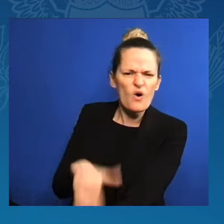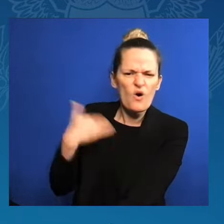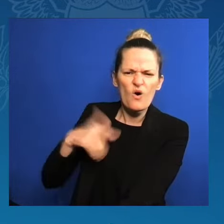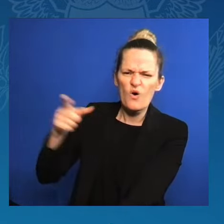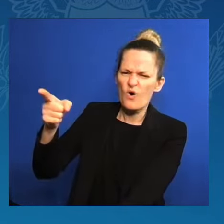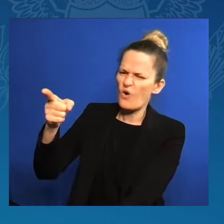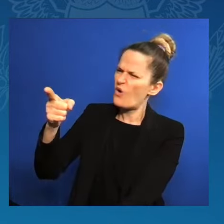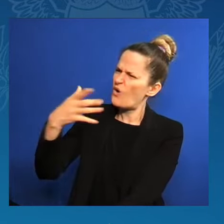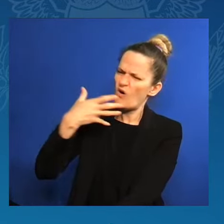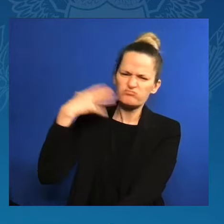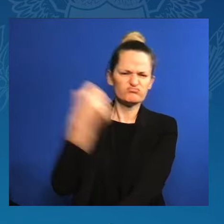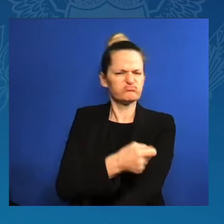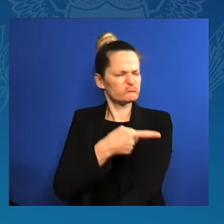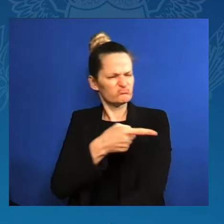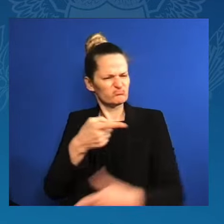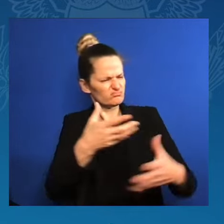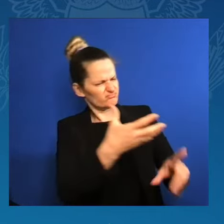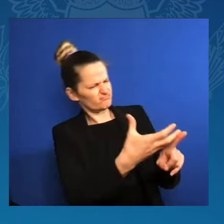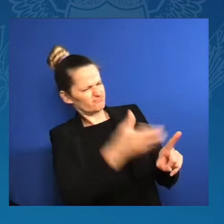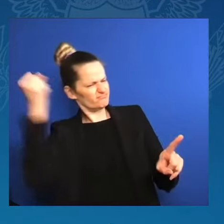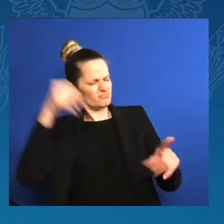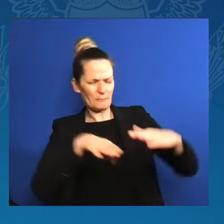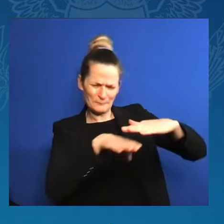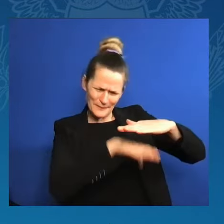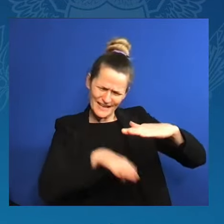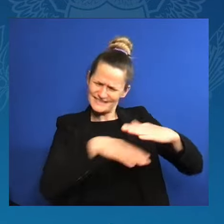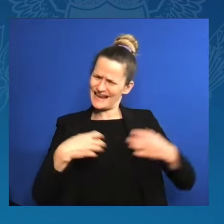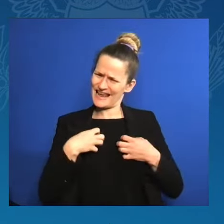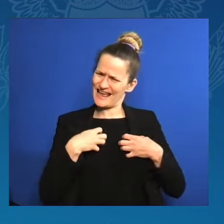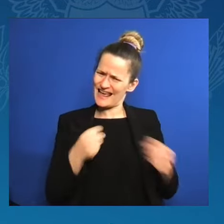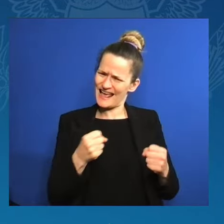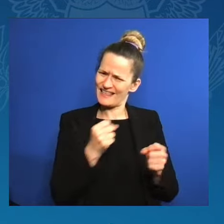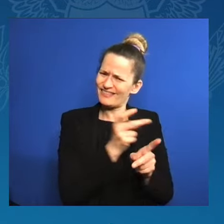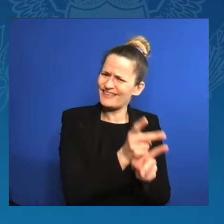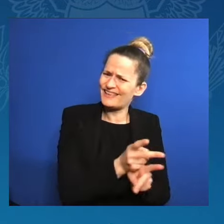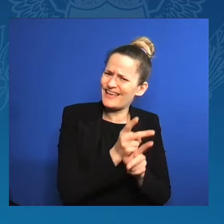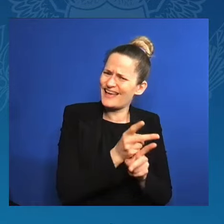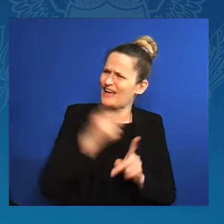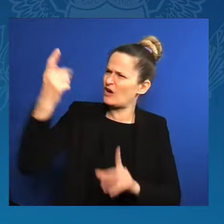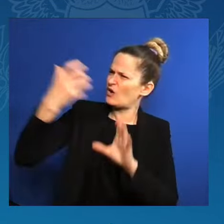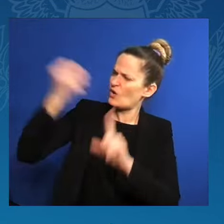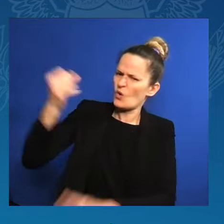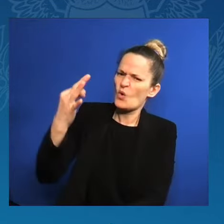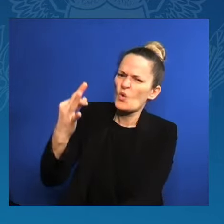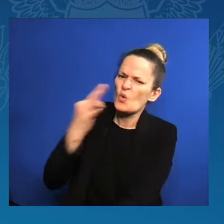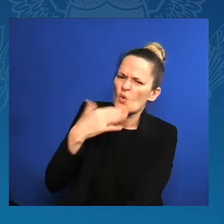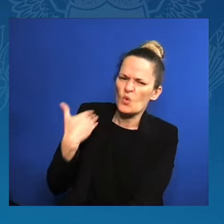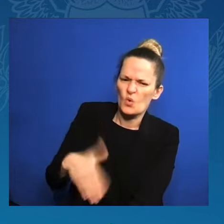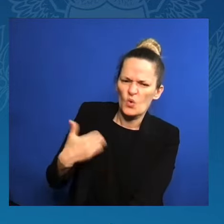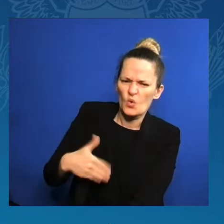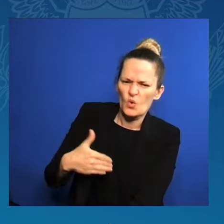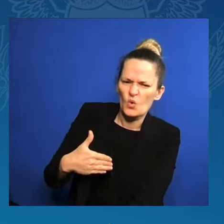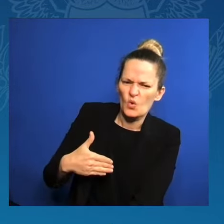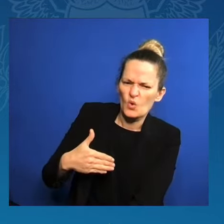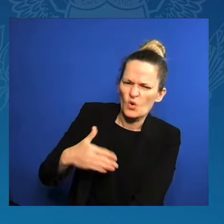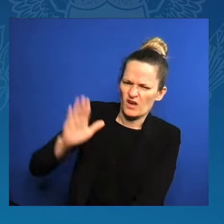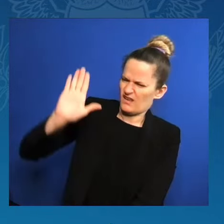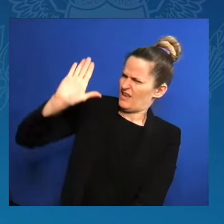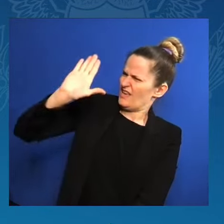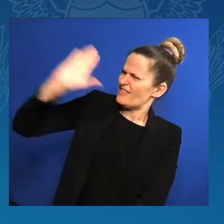How dare they attack our fundamental rights. How dare they attack our freedom.